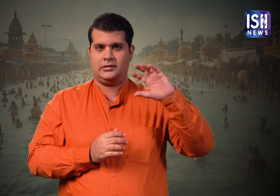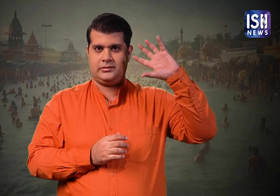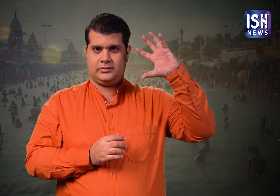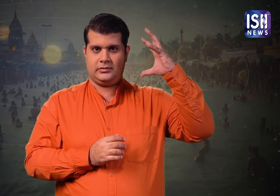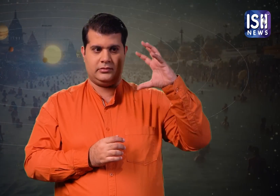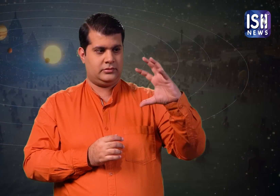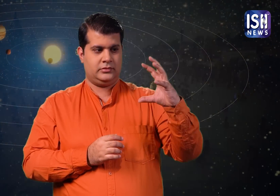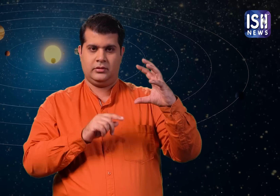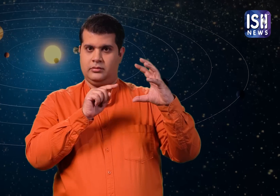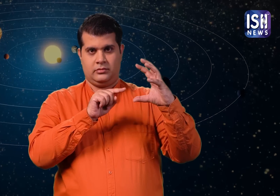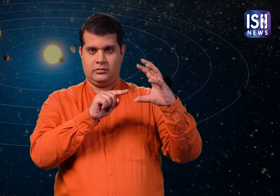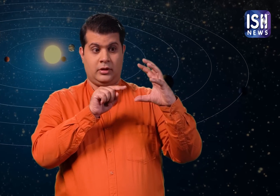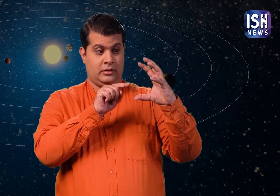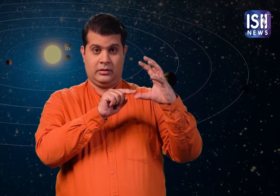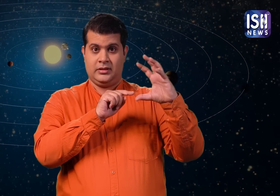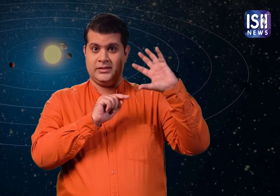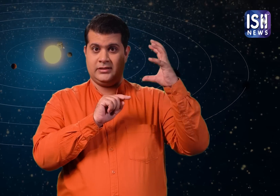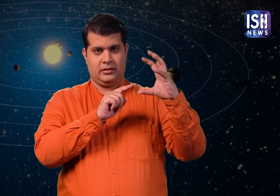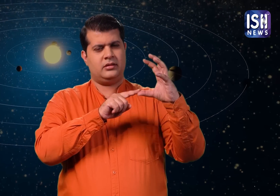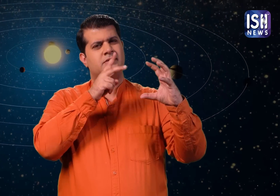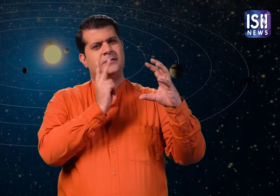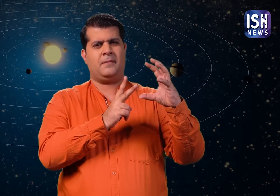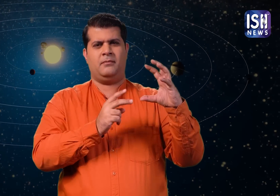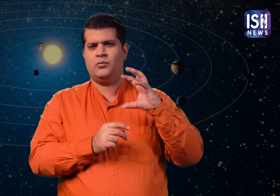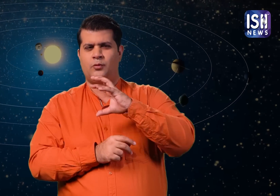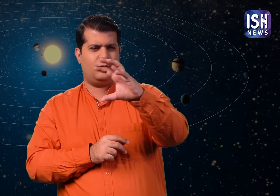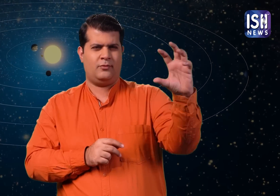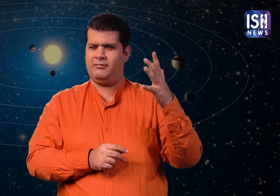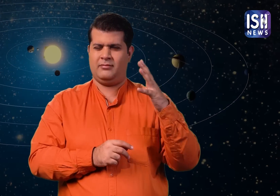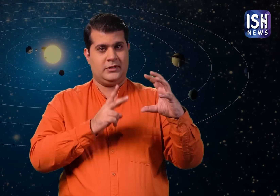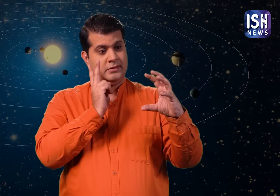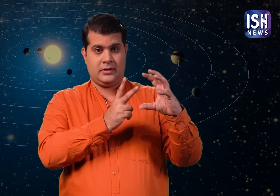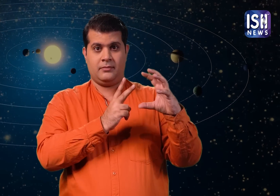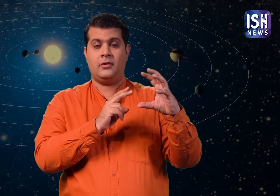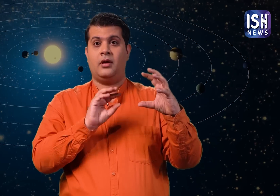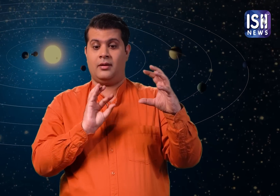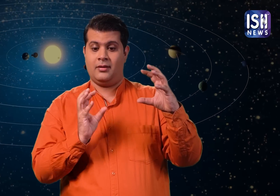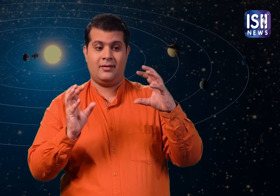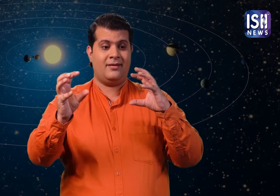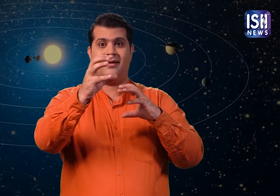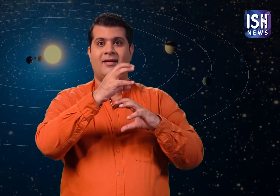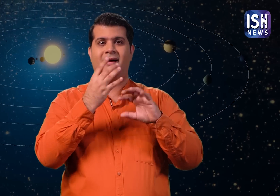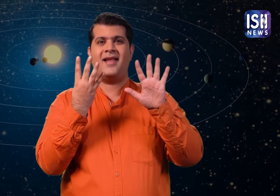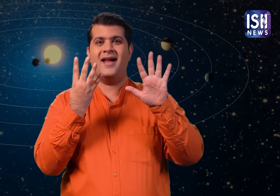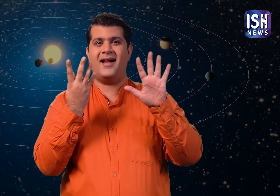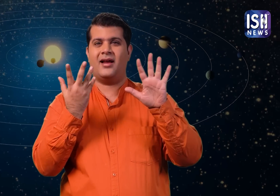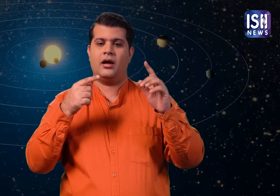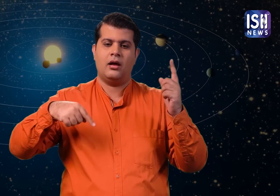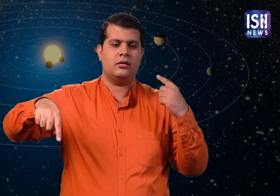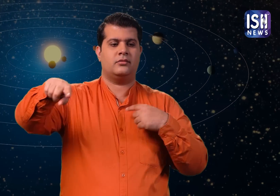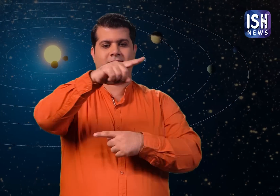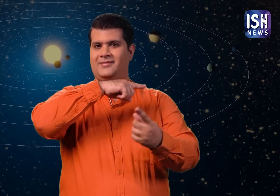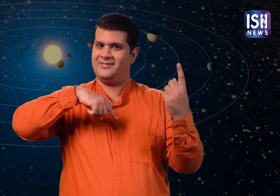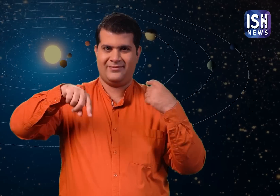The Sun stays in a fixed position, while the other nine planets revolve around it.